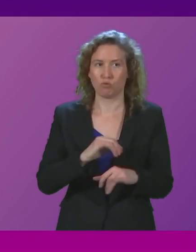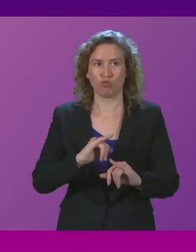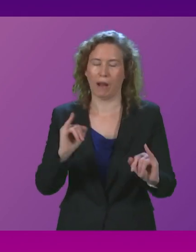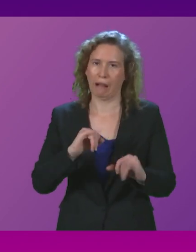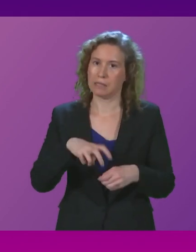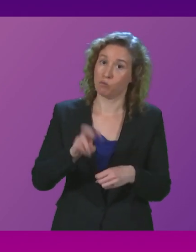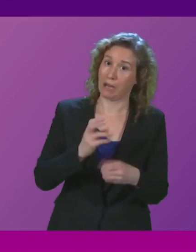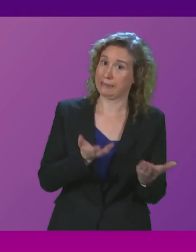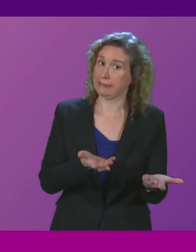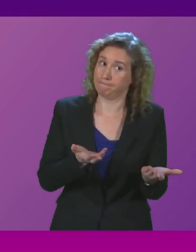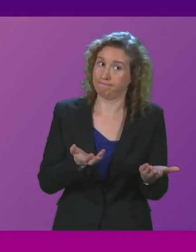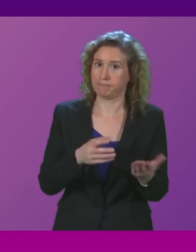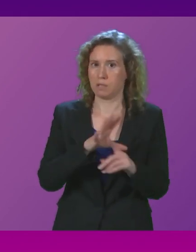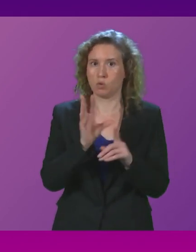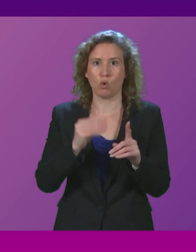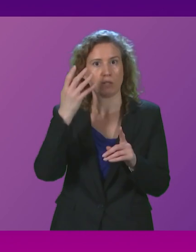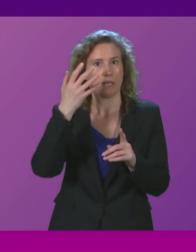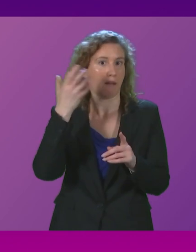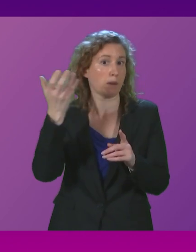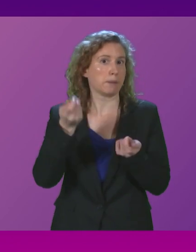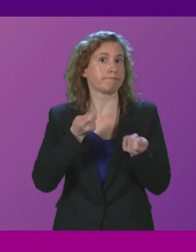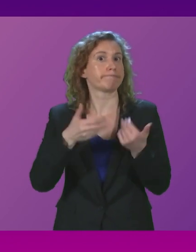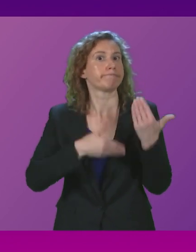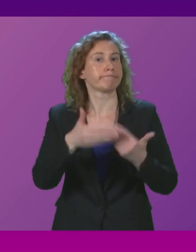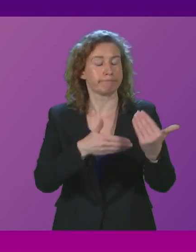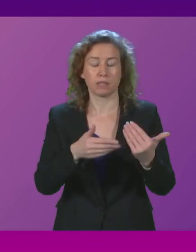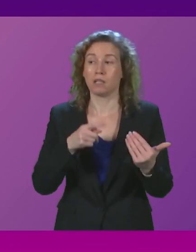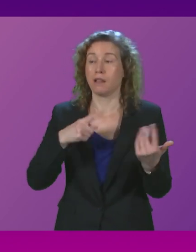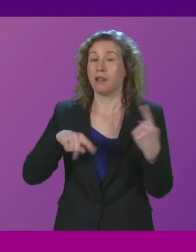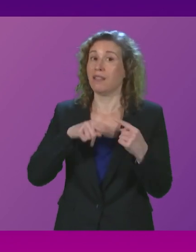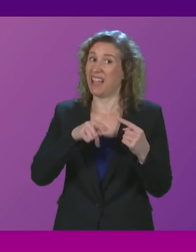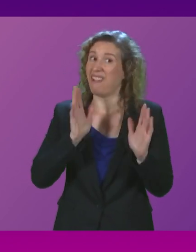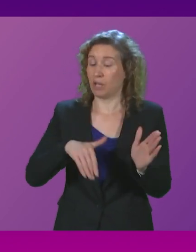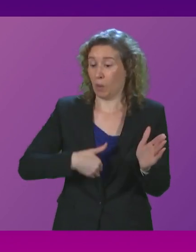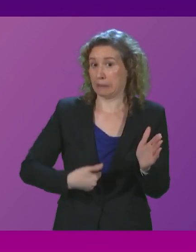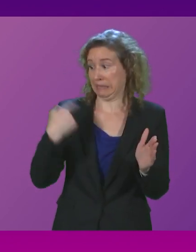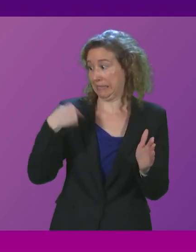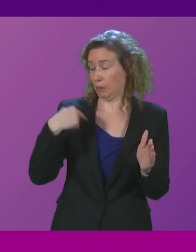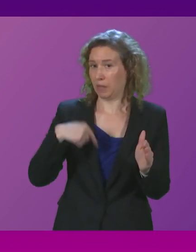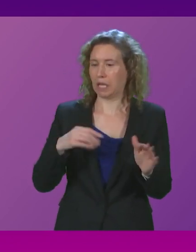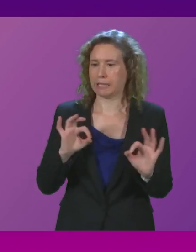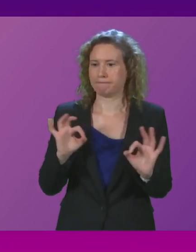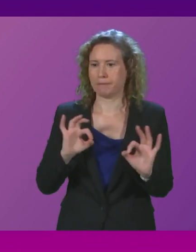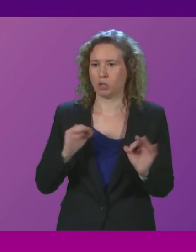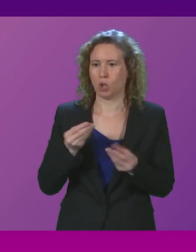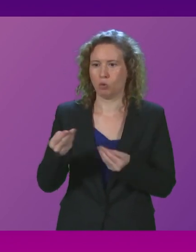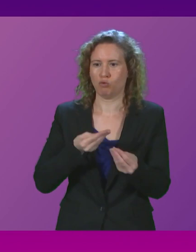has pursued. Given that it has had to admit this week that there is no trade deal with the United States